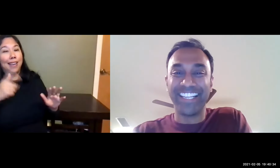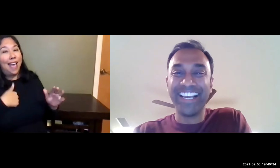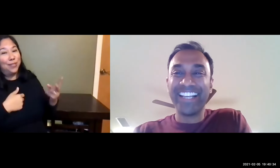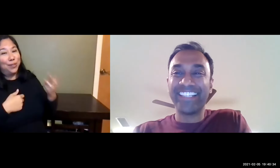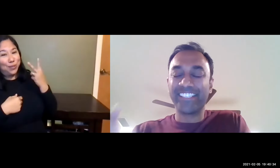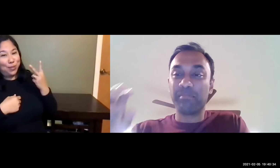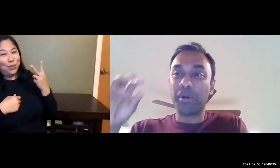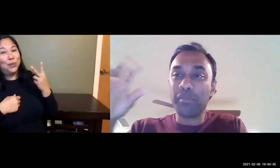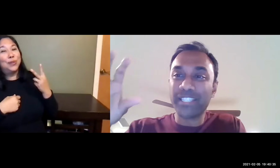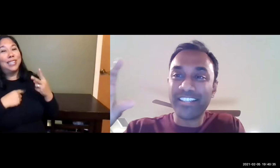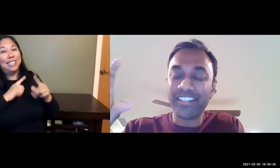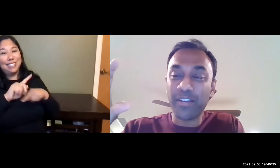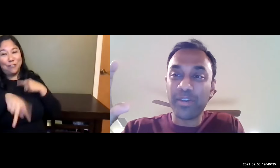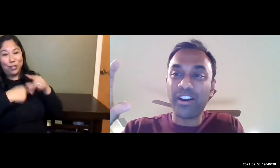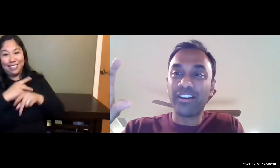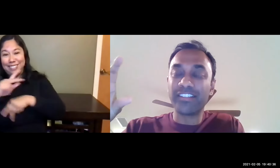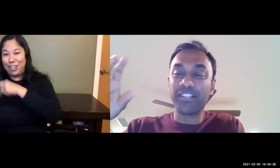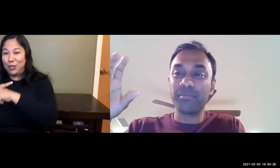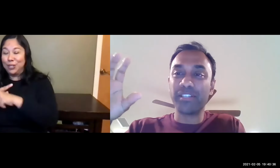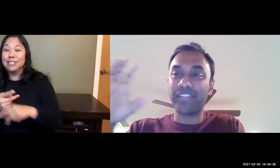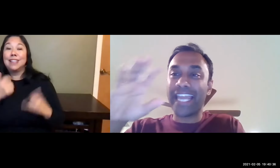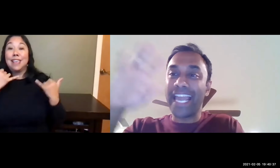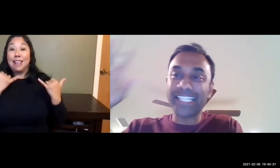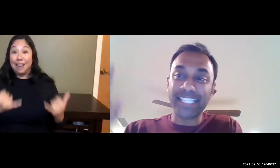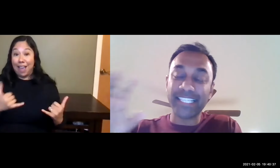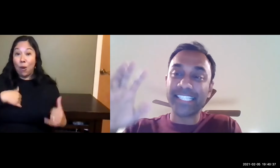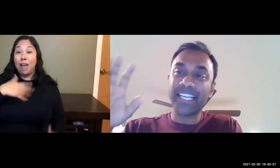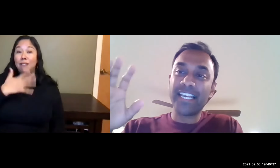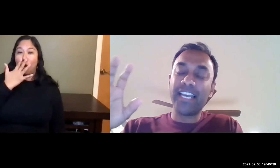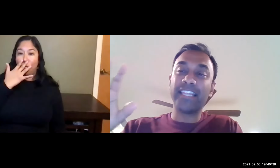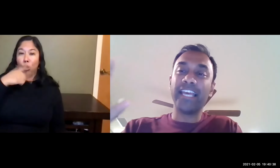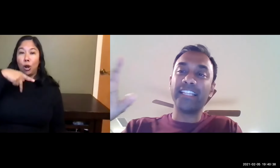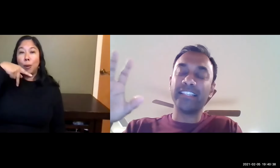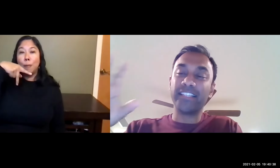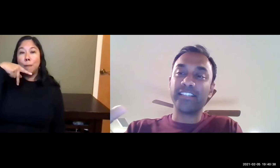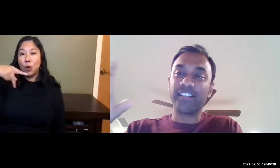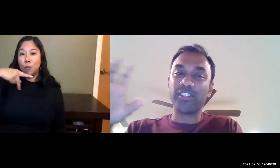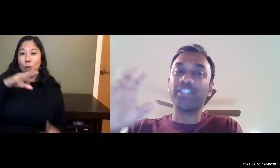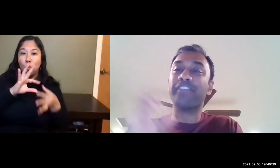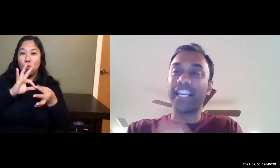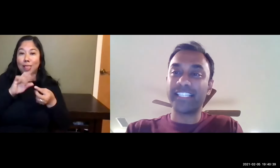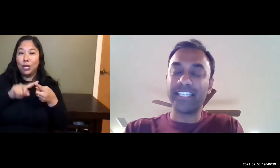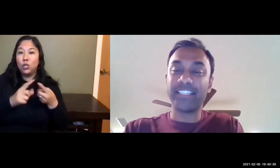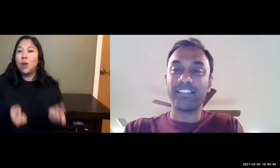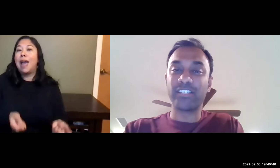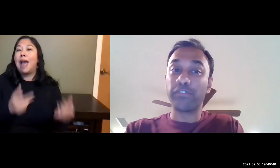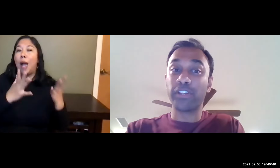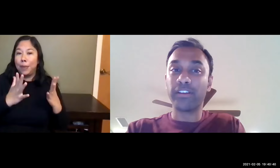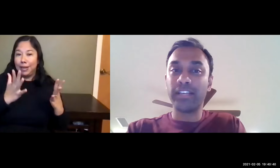There’s a purple tier that we are in terms of the cases, and then there’s also the vaccine tier.